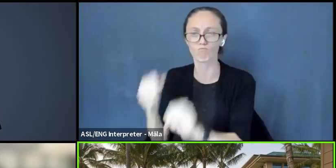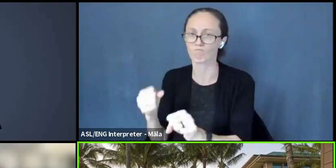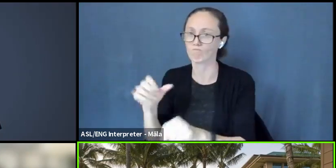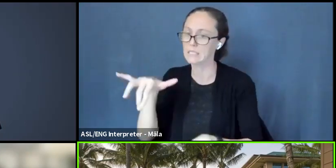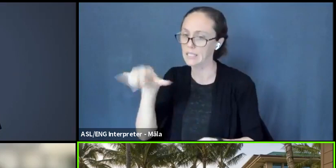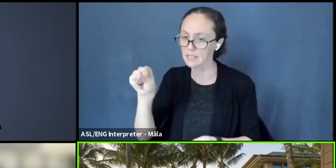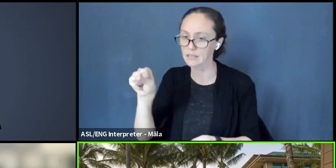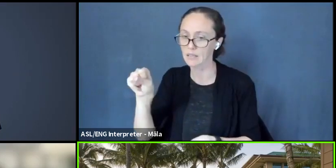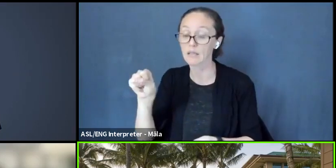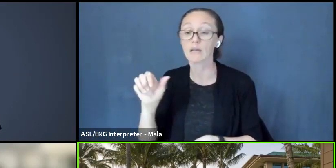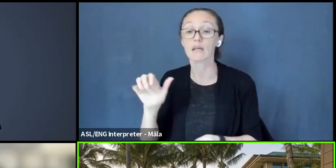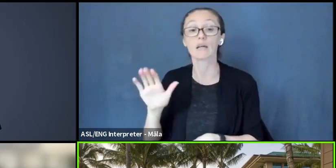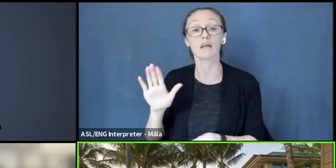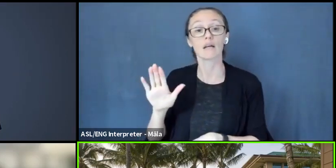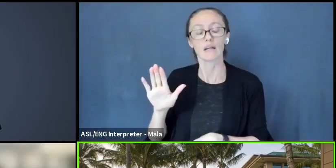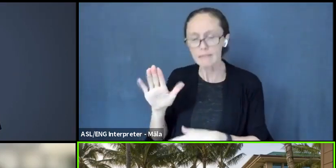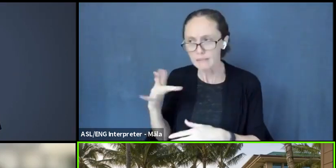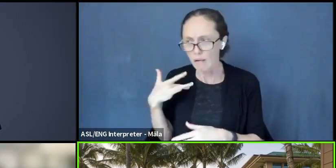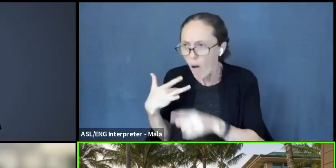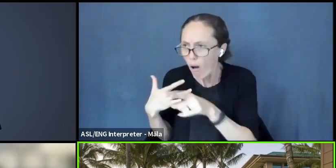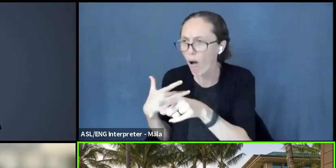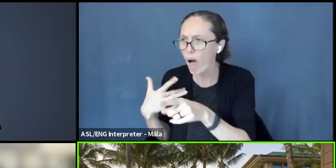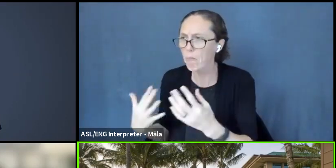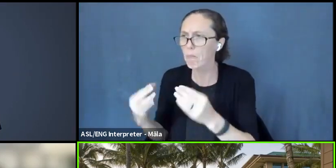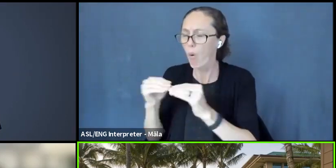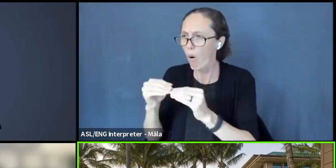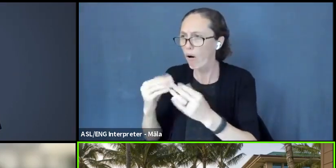more infections and hospitalizations again.